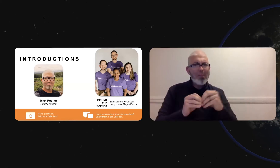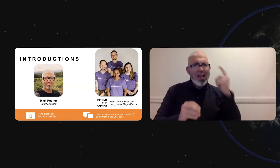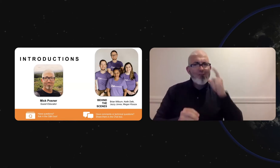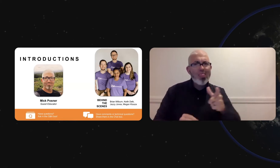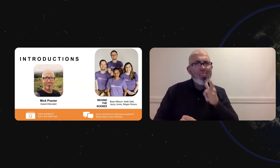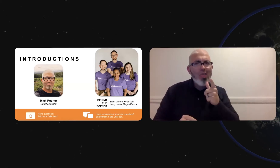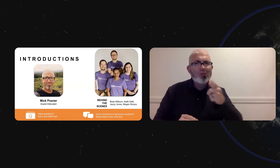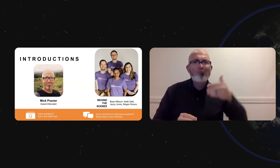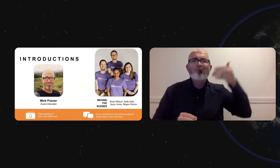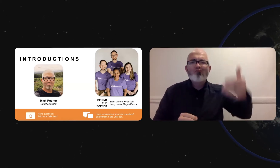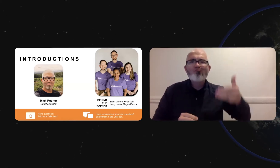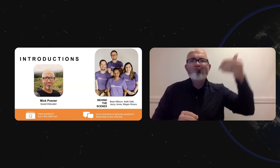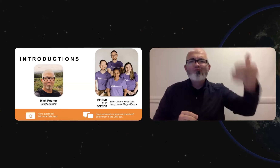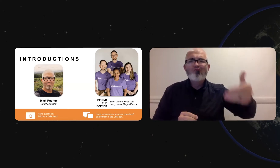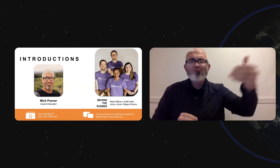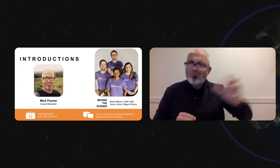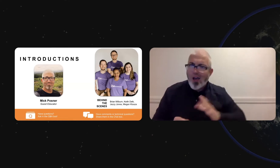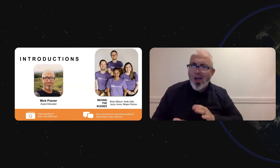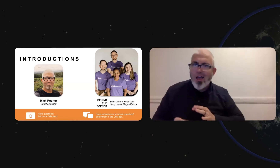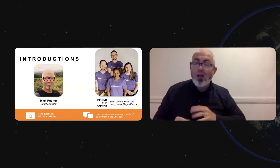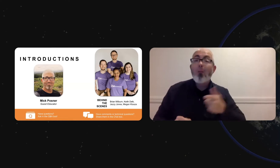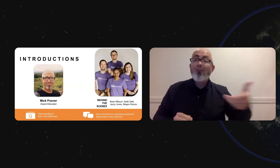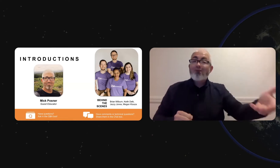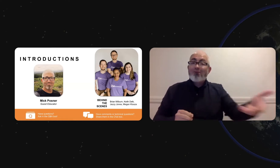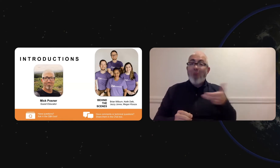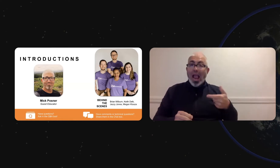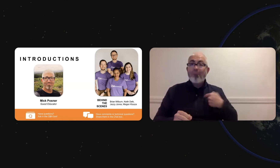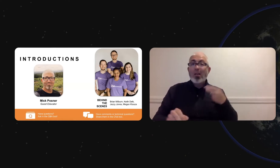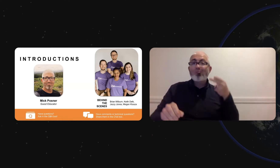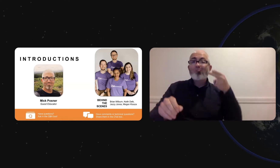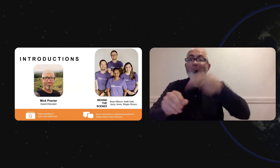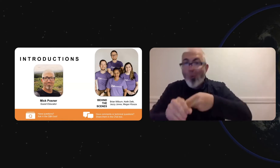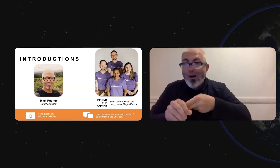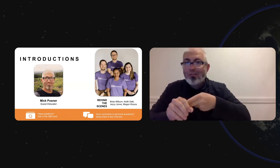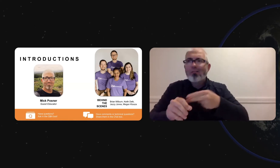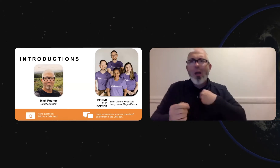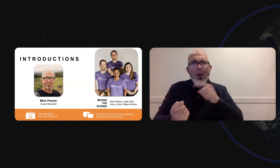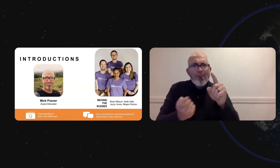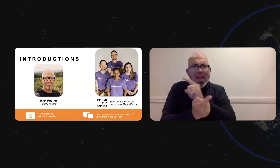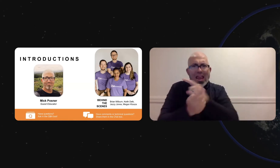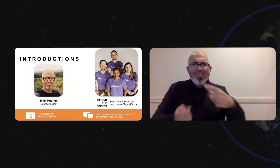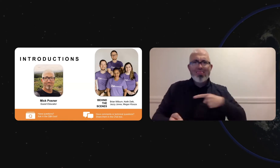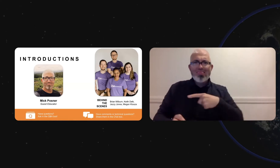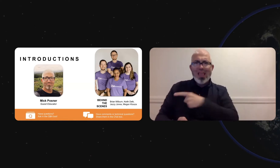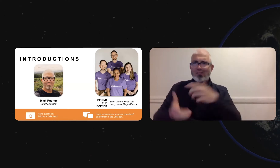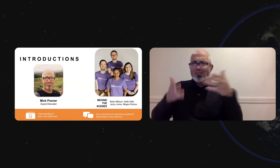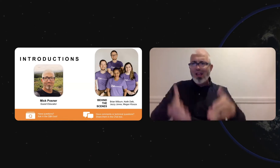for where you live. They had lunch periodically with the legislators.